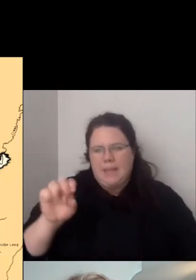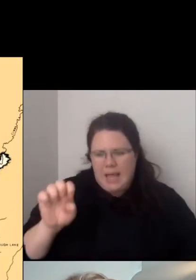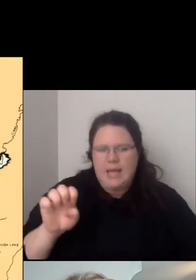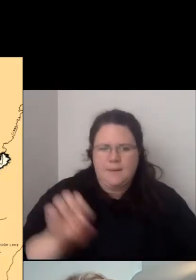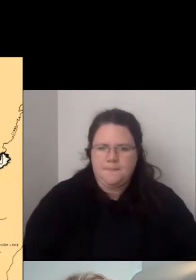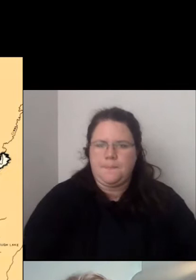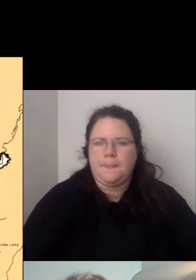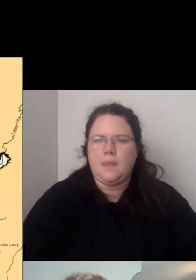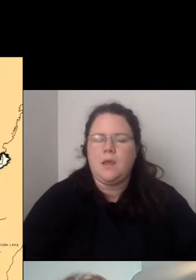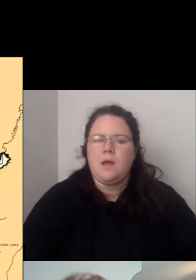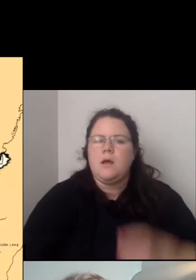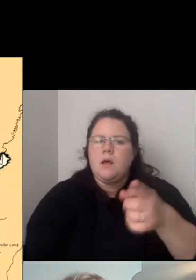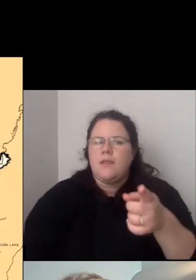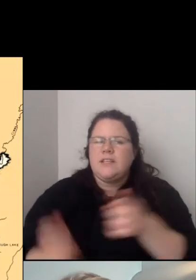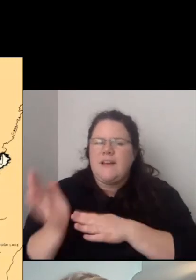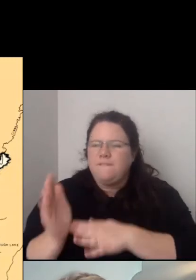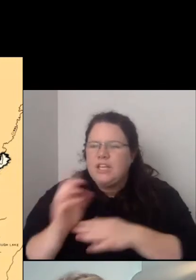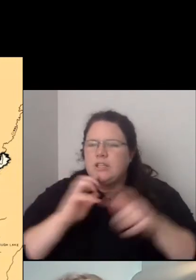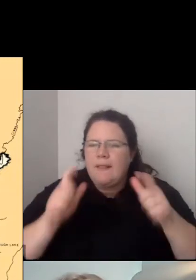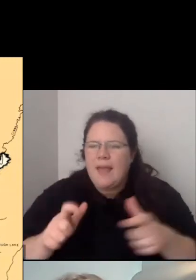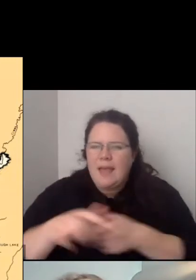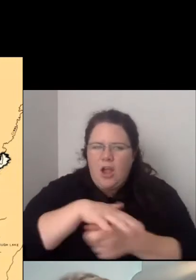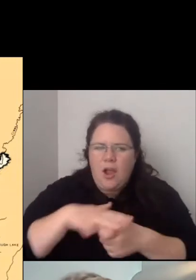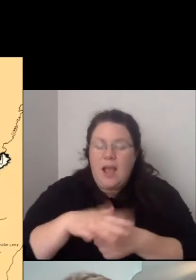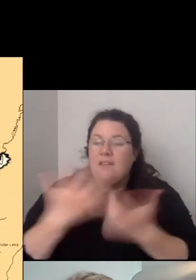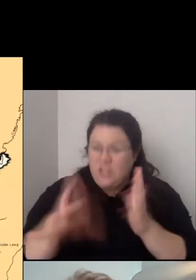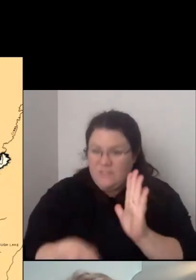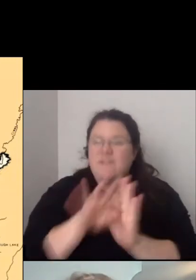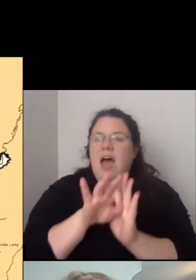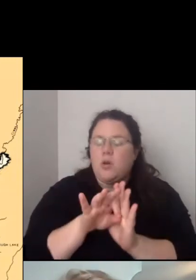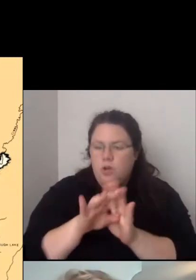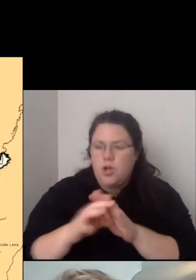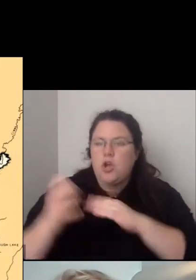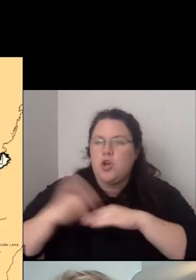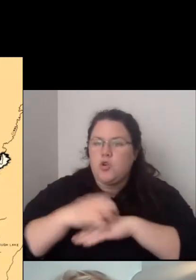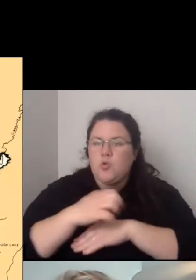There's a fish lake site, and they found burned grape seeds with adhered wrinkled skin.